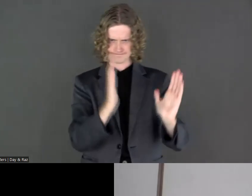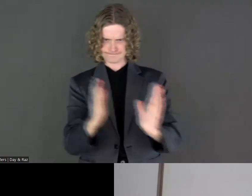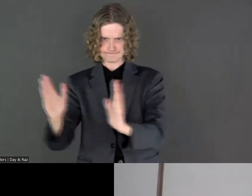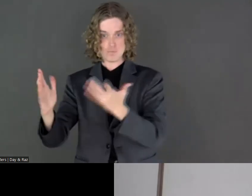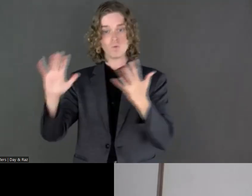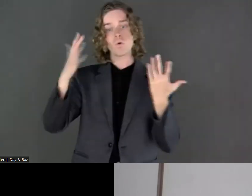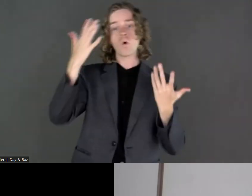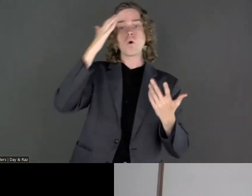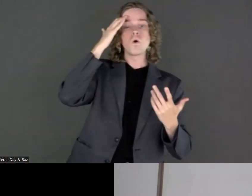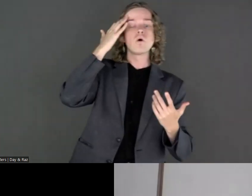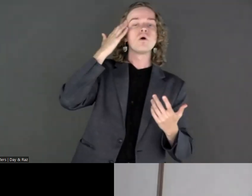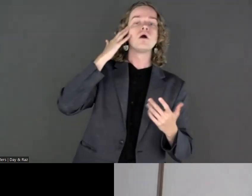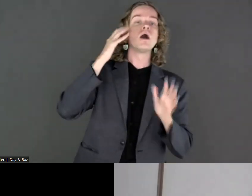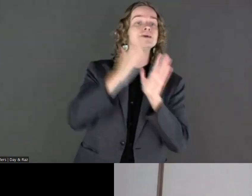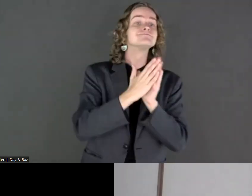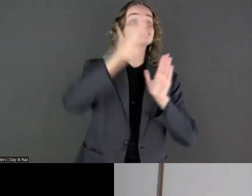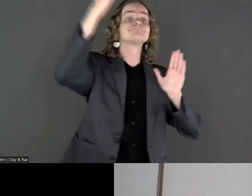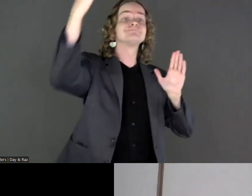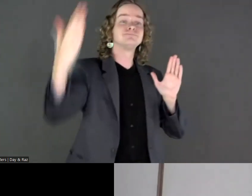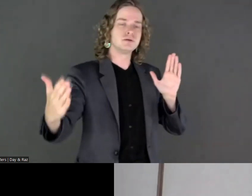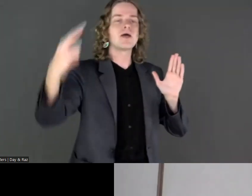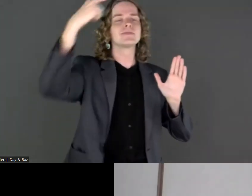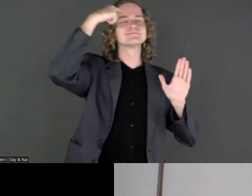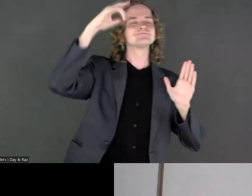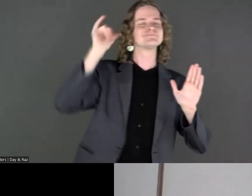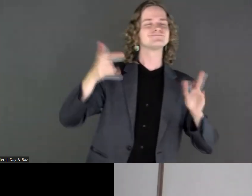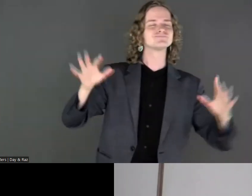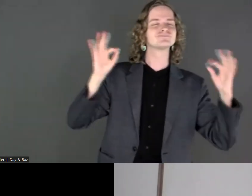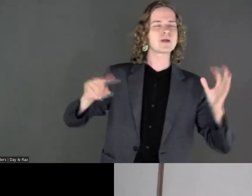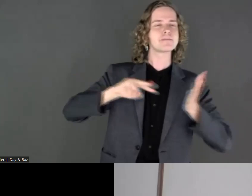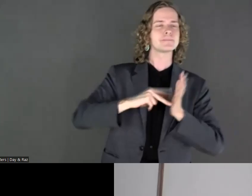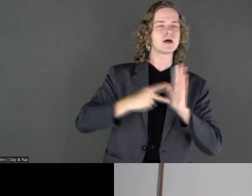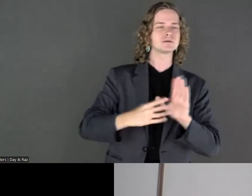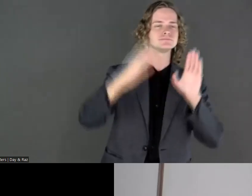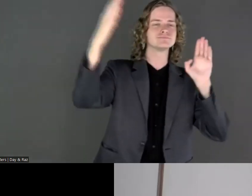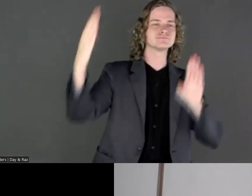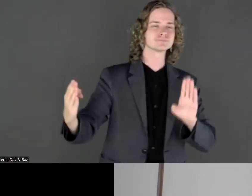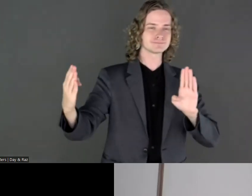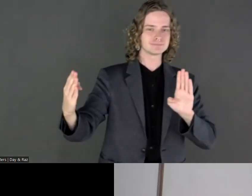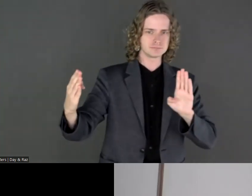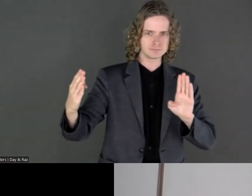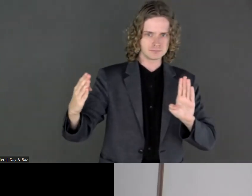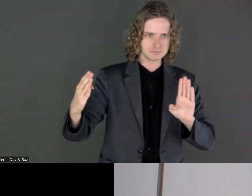today that we had a situation when we have the EU and also we've got flooding at the same time. So,